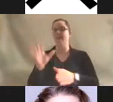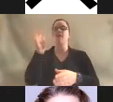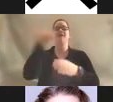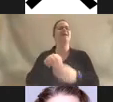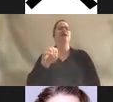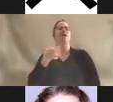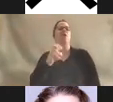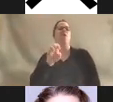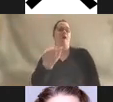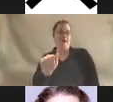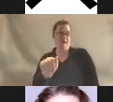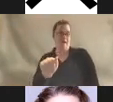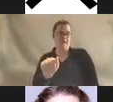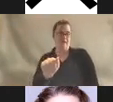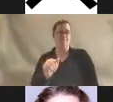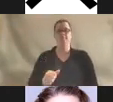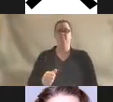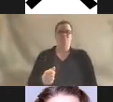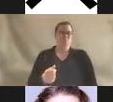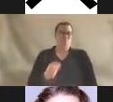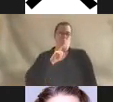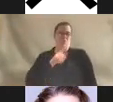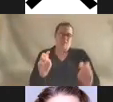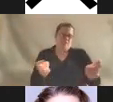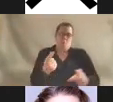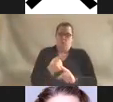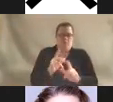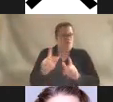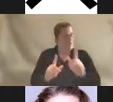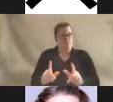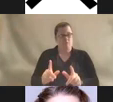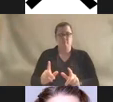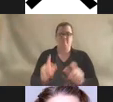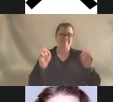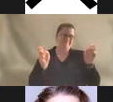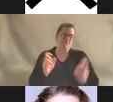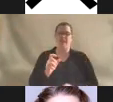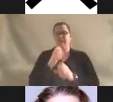are regular people who care about community and care about health.